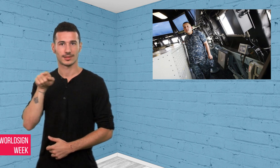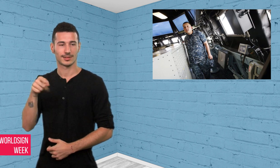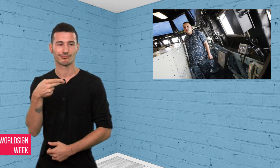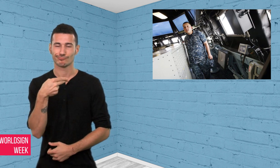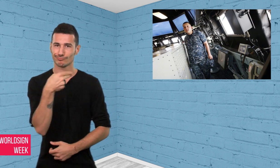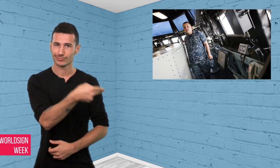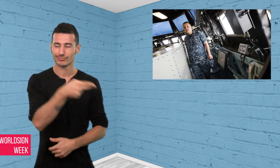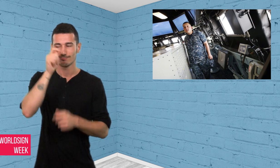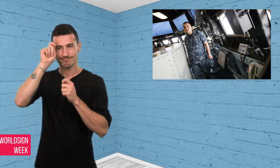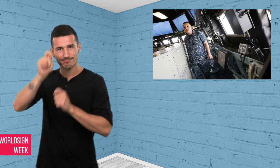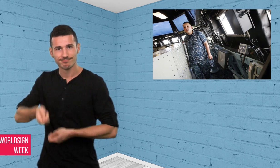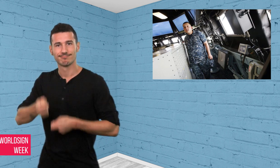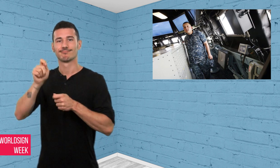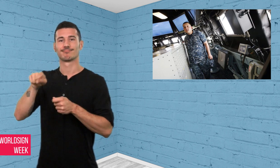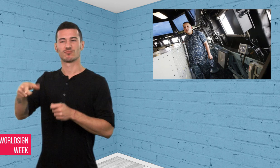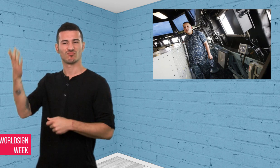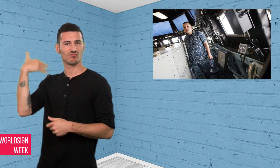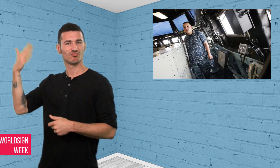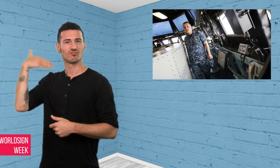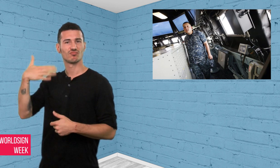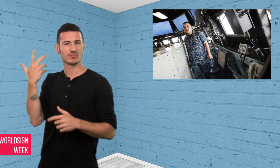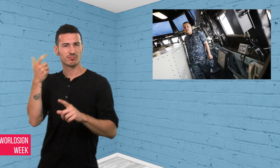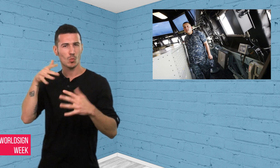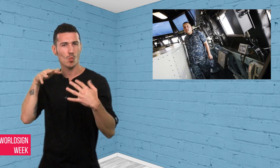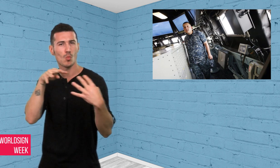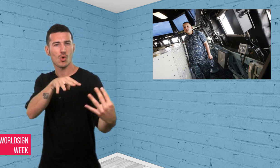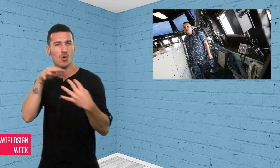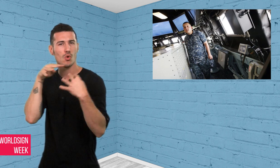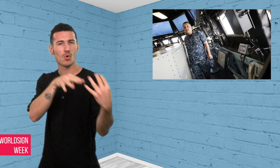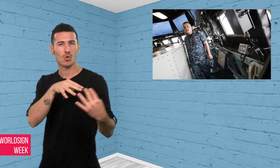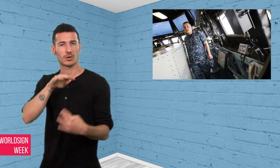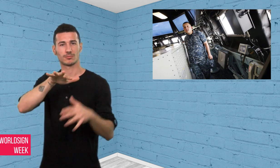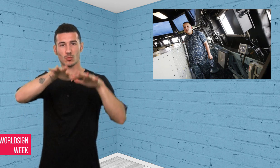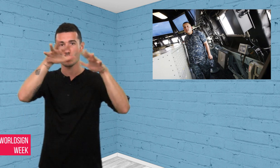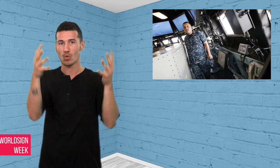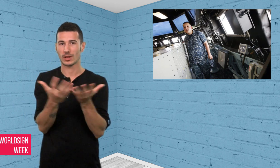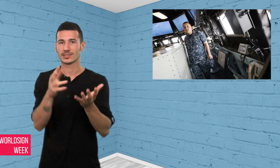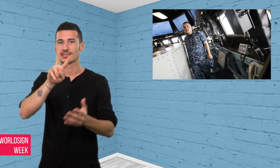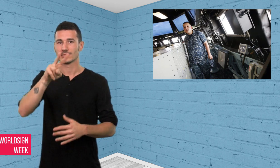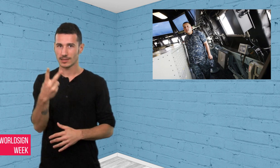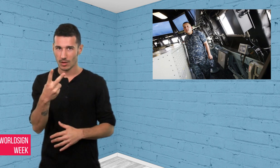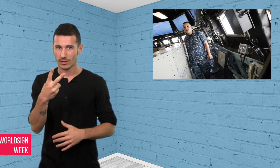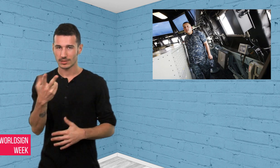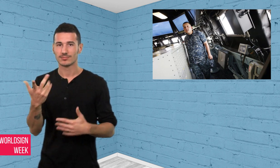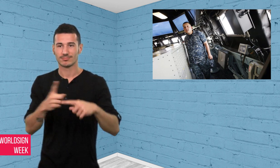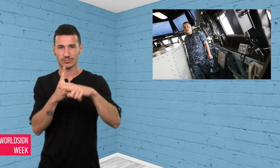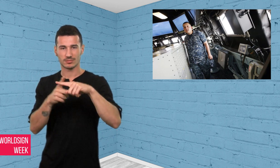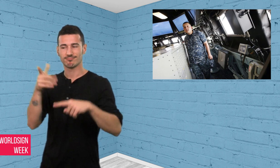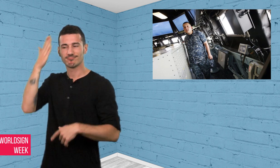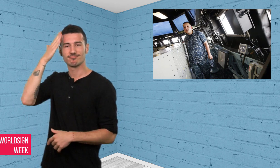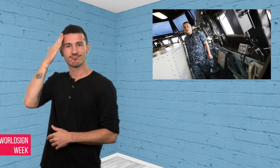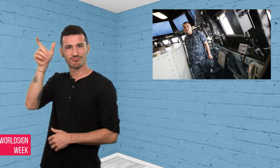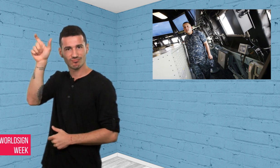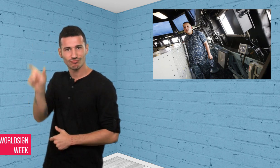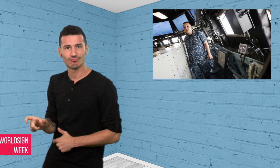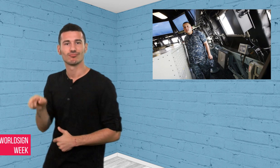Zumwalt who fought in World War II and